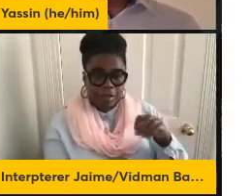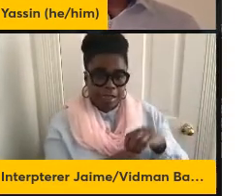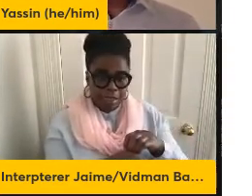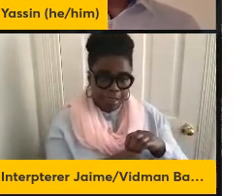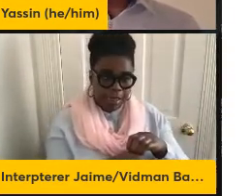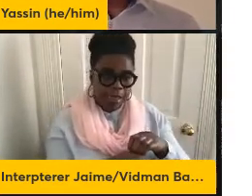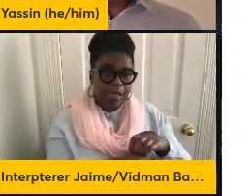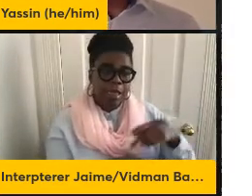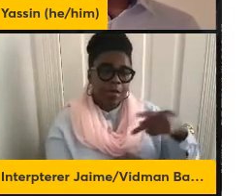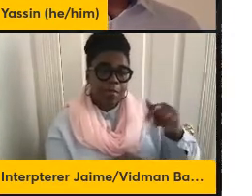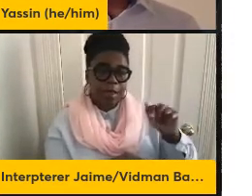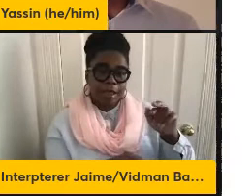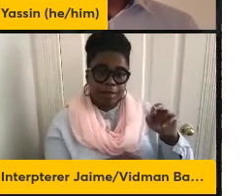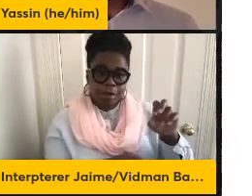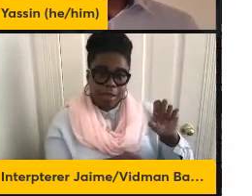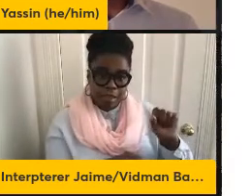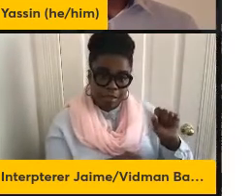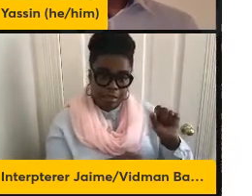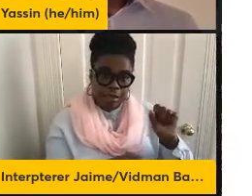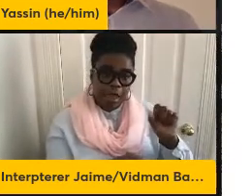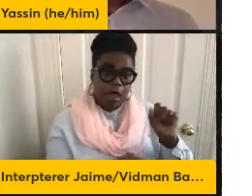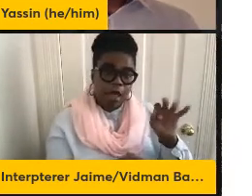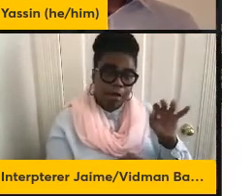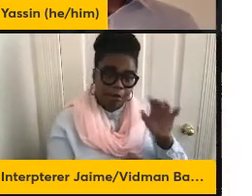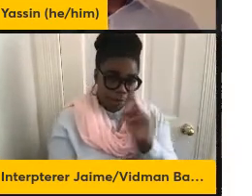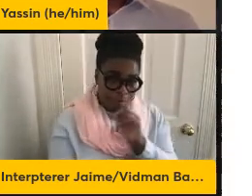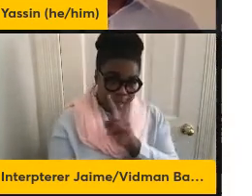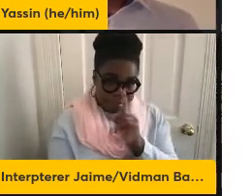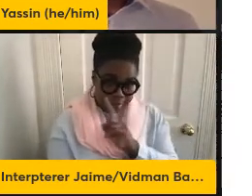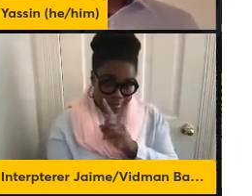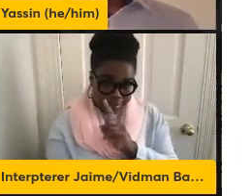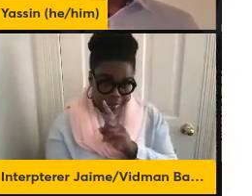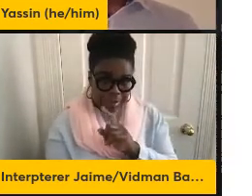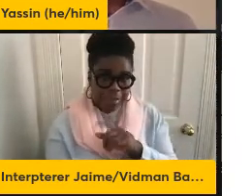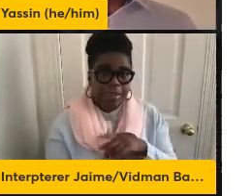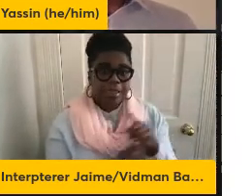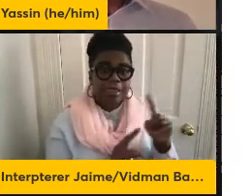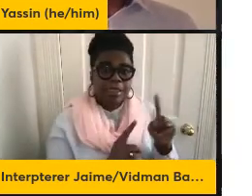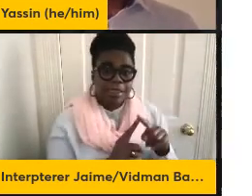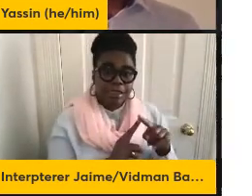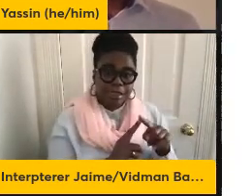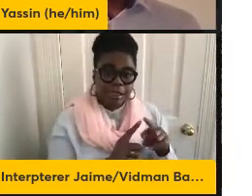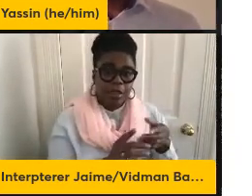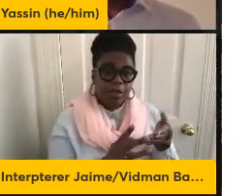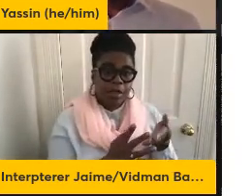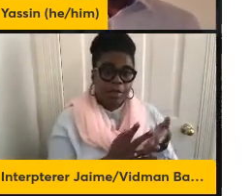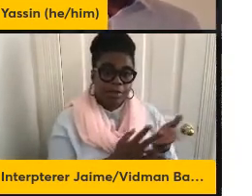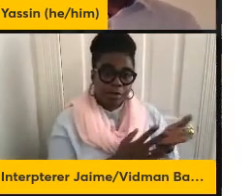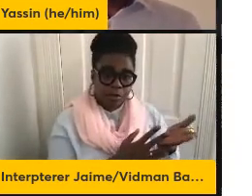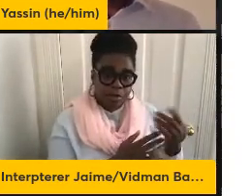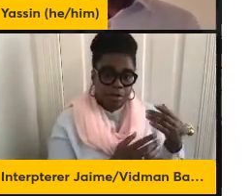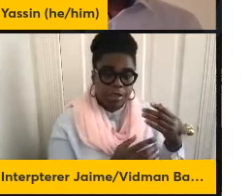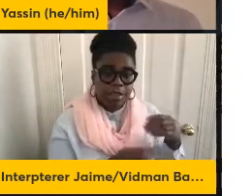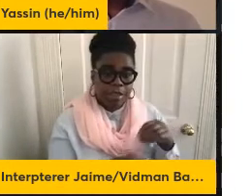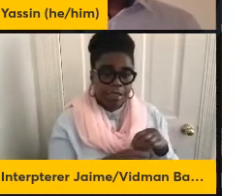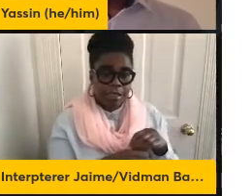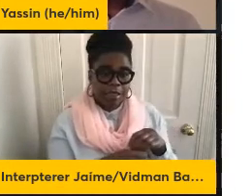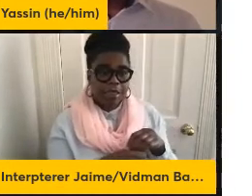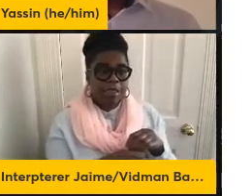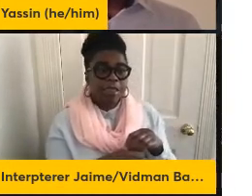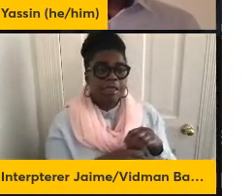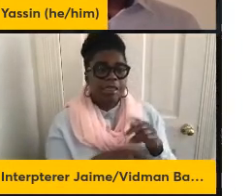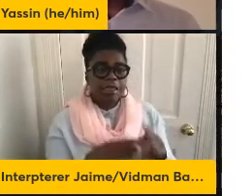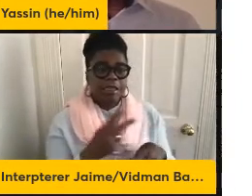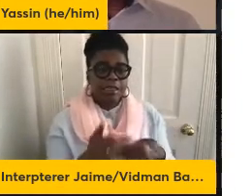question is, do they respond to T cell infiltration during type one diabetes? In order to study this order to address this